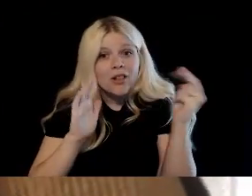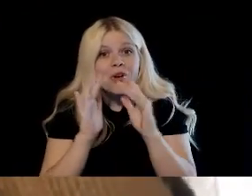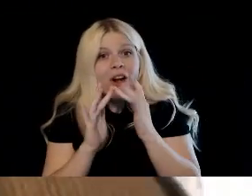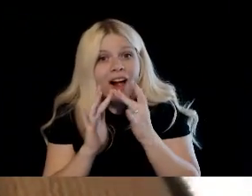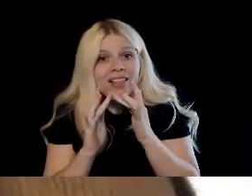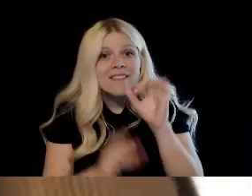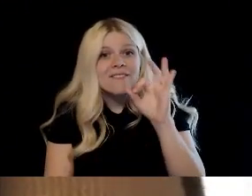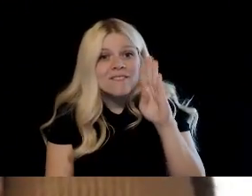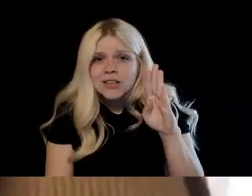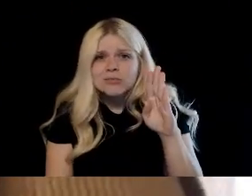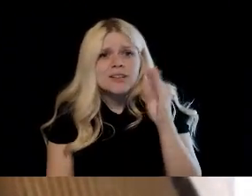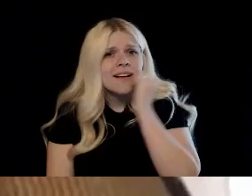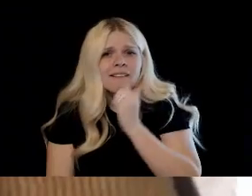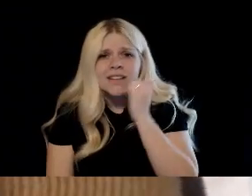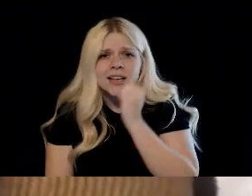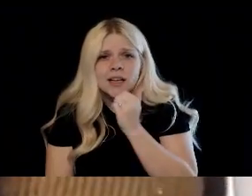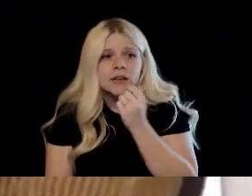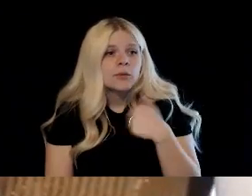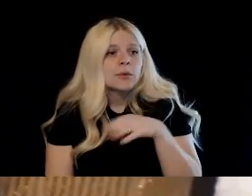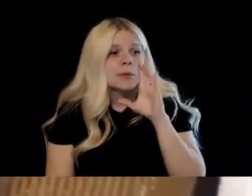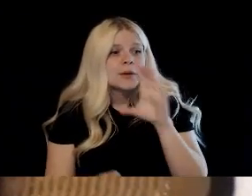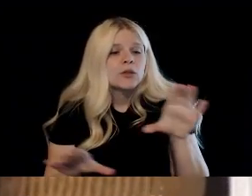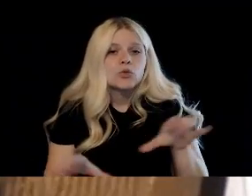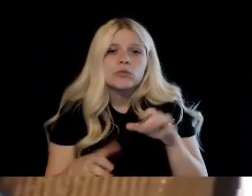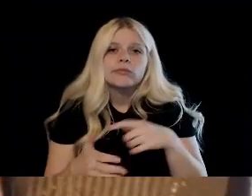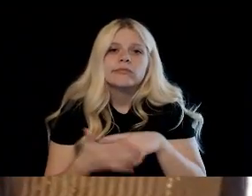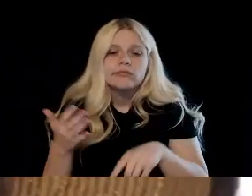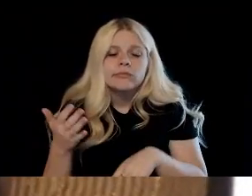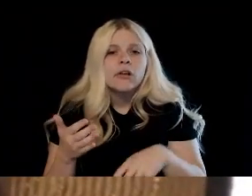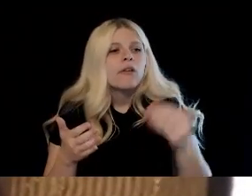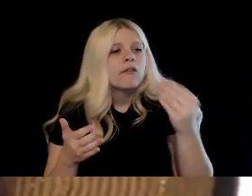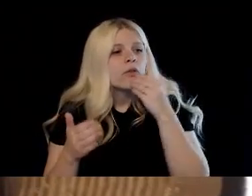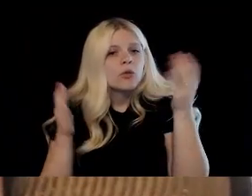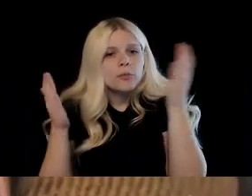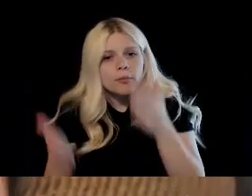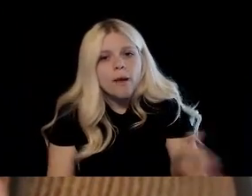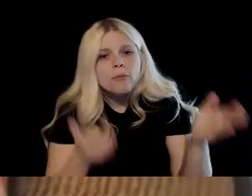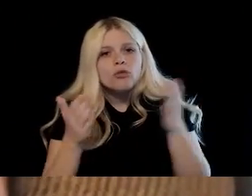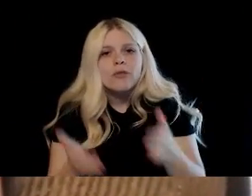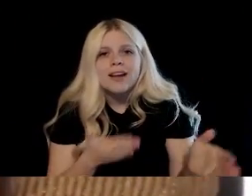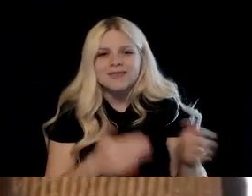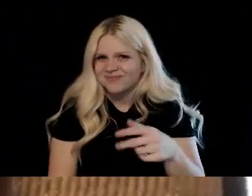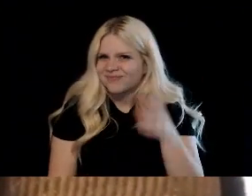preparation, to animal- that's Maverick you hear splashing around over there.